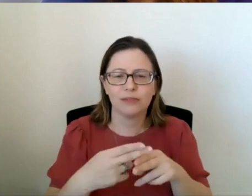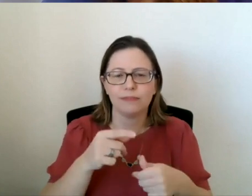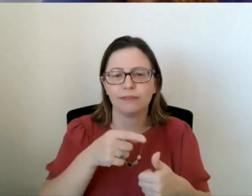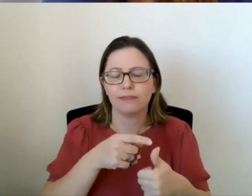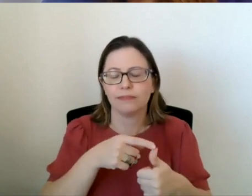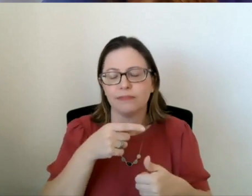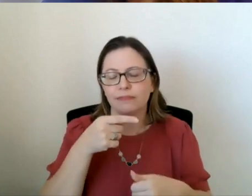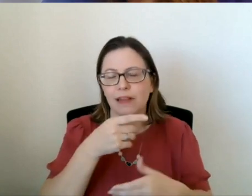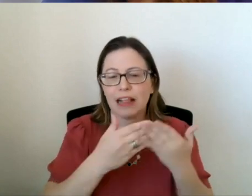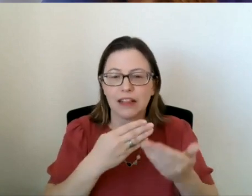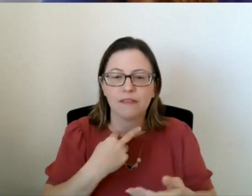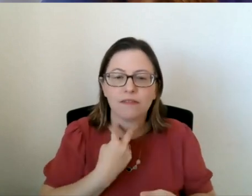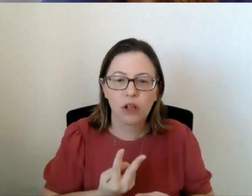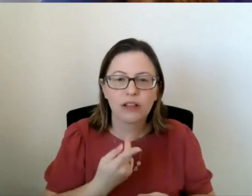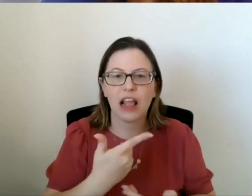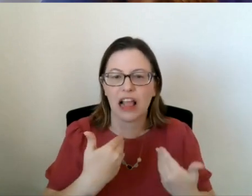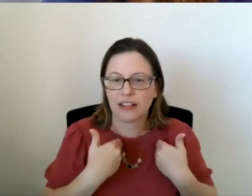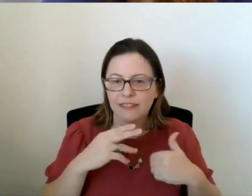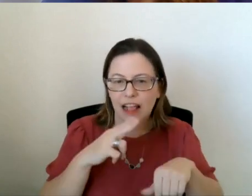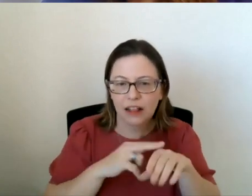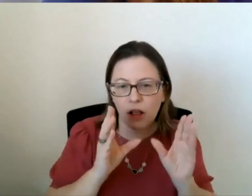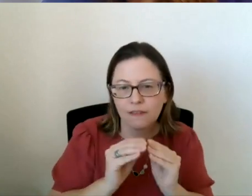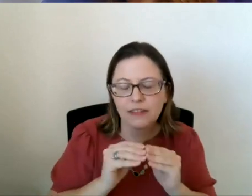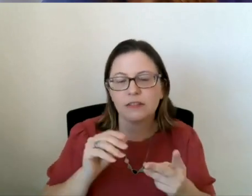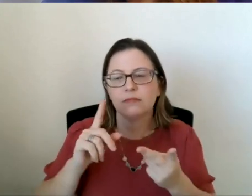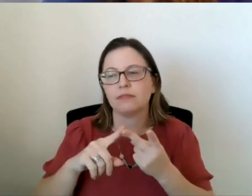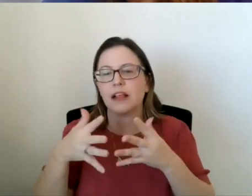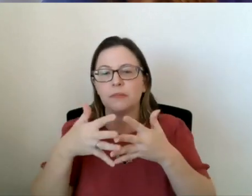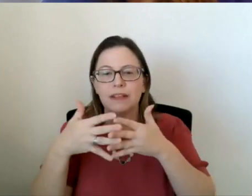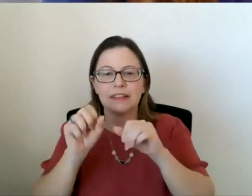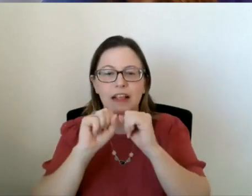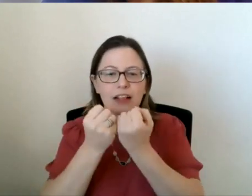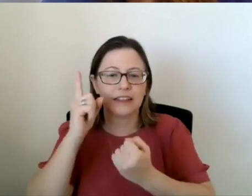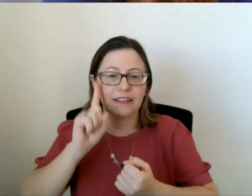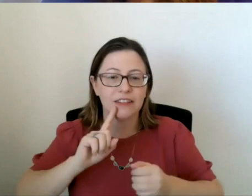national conferences that are held, for example, Hands and Voices has a national conference;